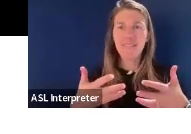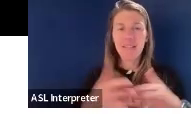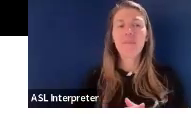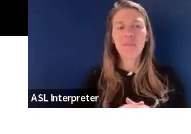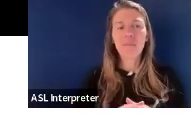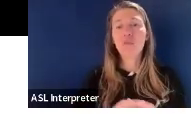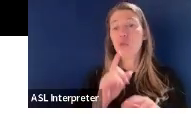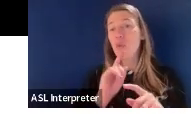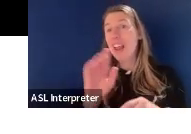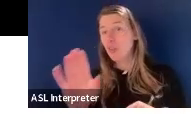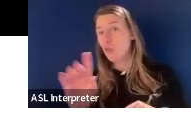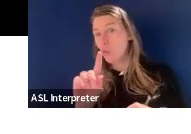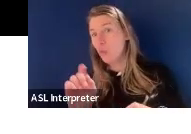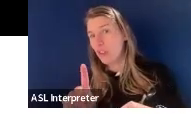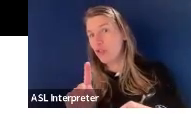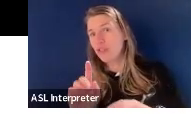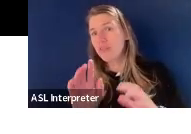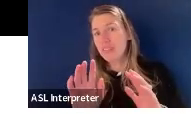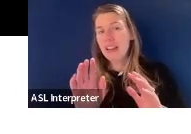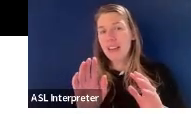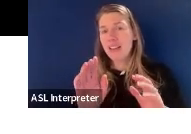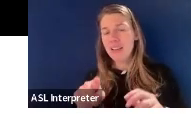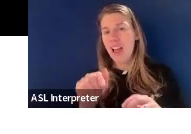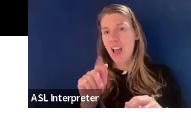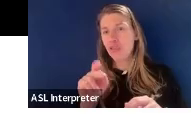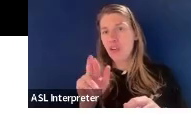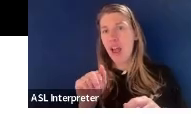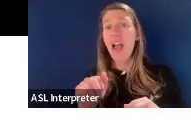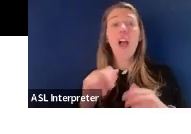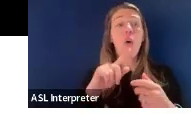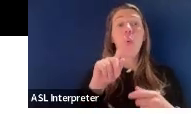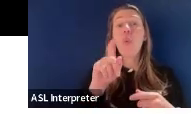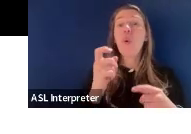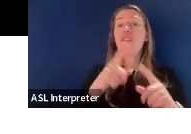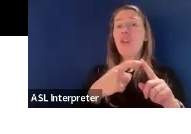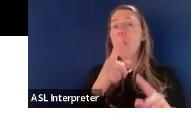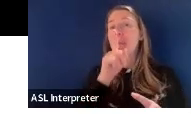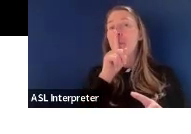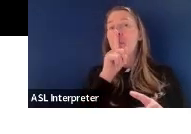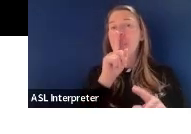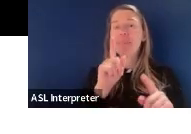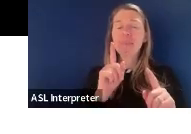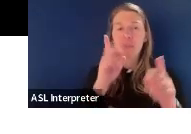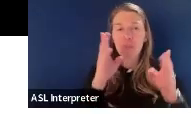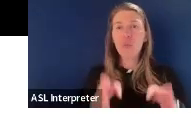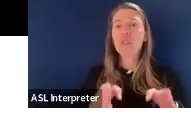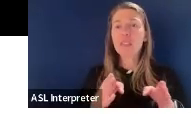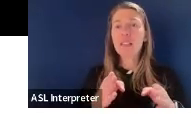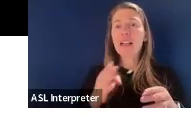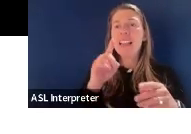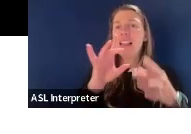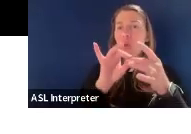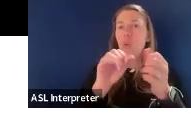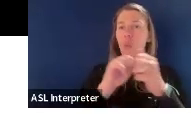To answer your question, Andrea, a question from an anonymous attendee earlier on, this is about timeline.